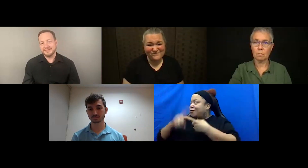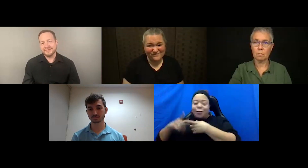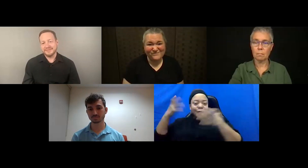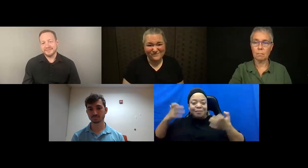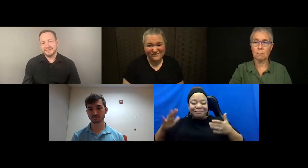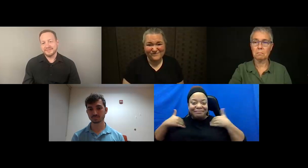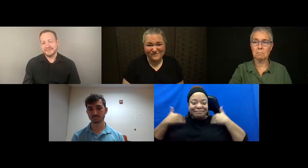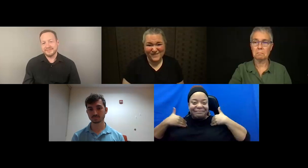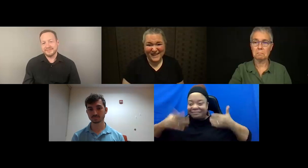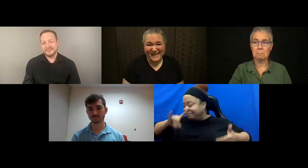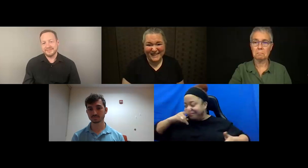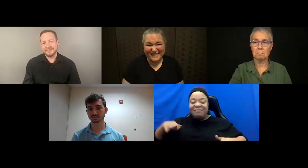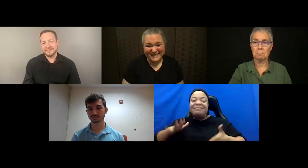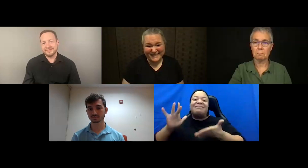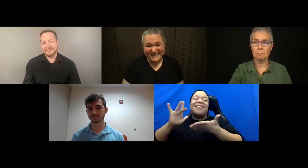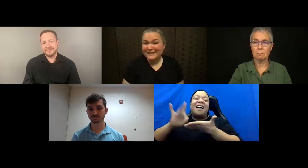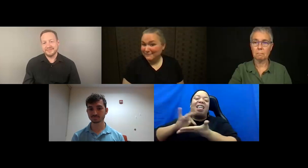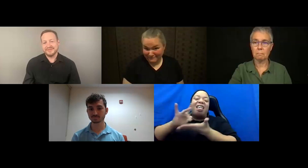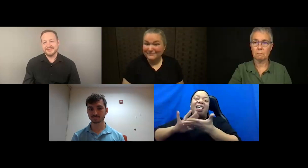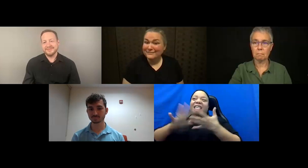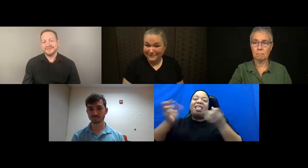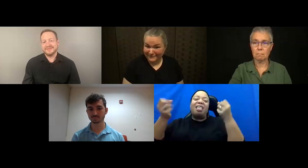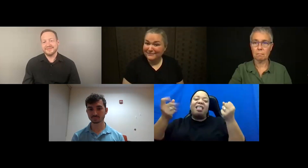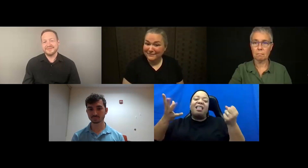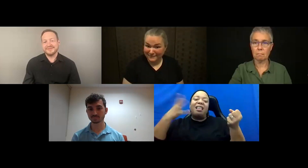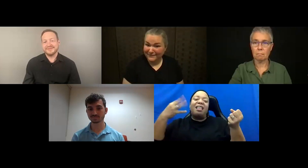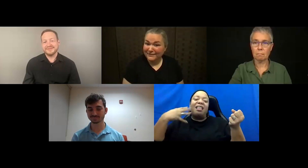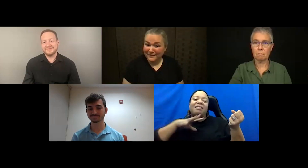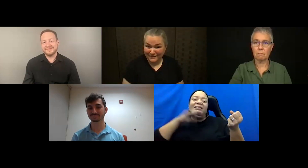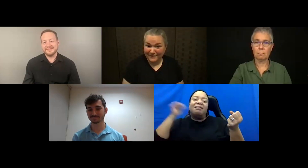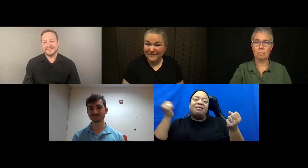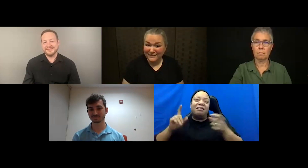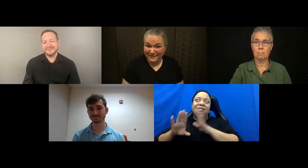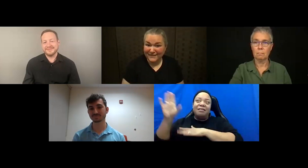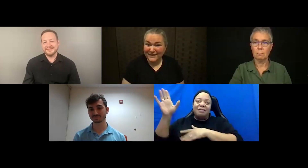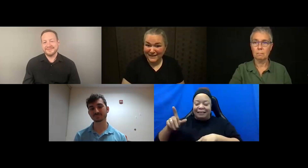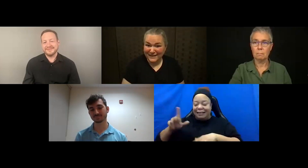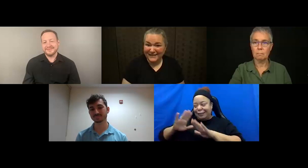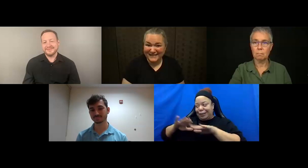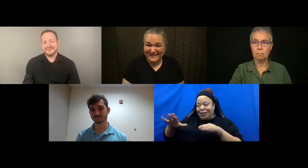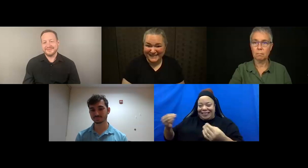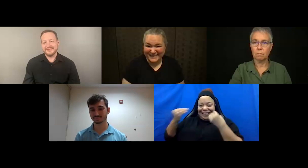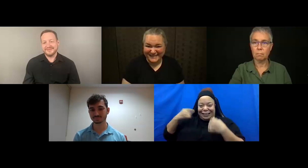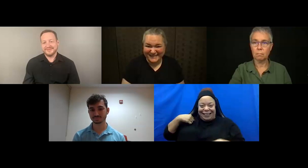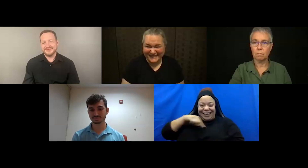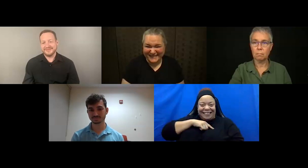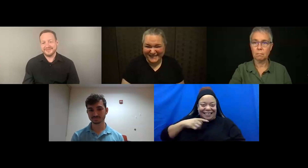Especially youth! The children are already immersed. It's commonplace for them to play with a touchscreen and record themselves.